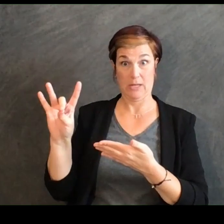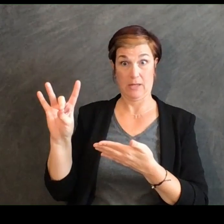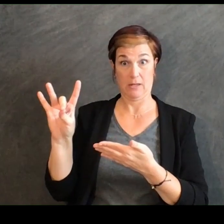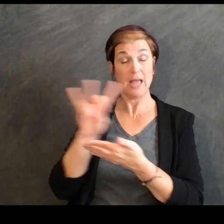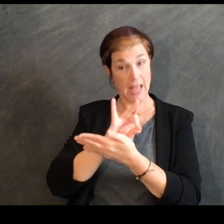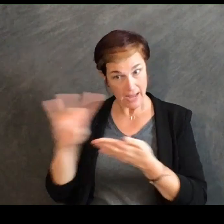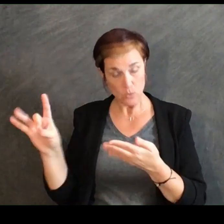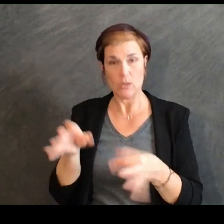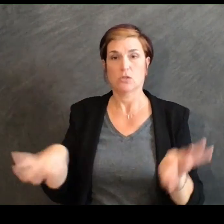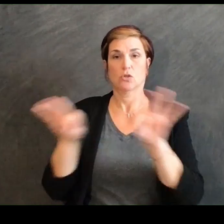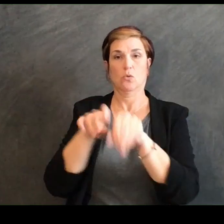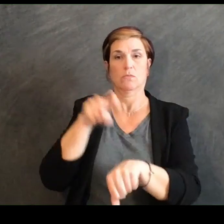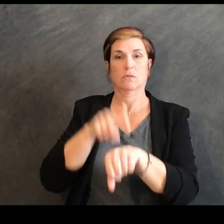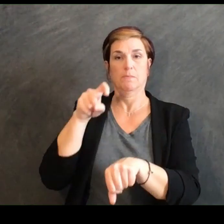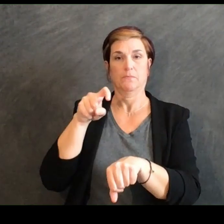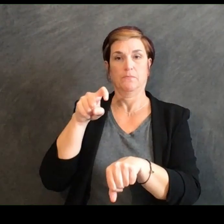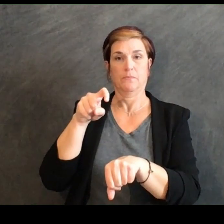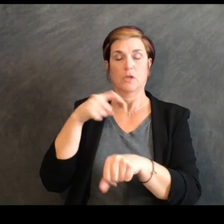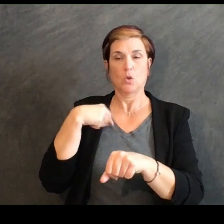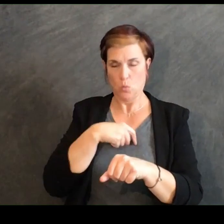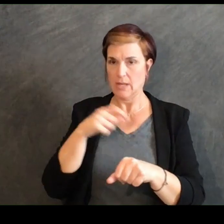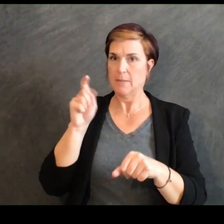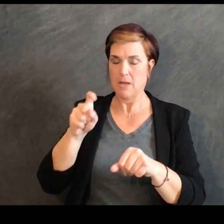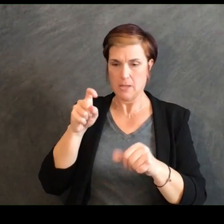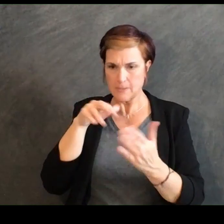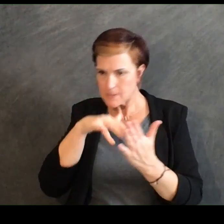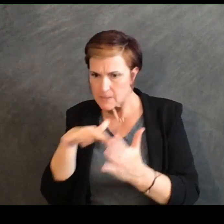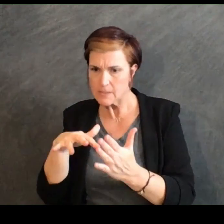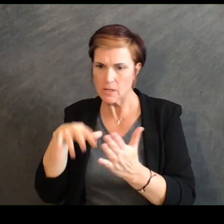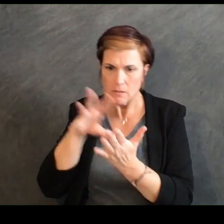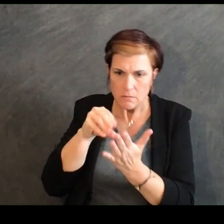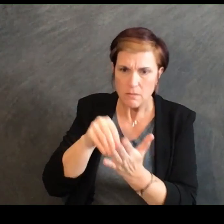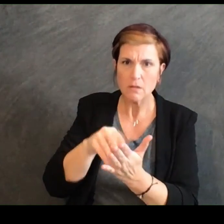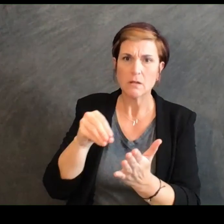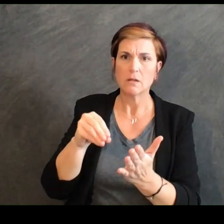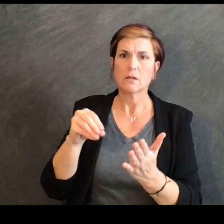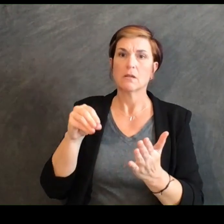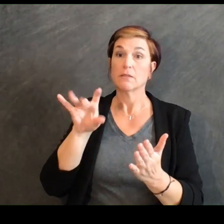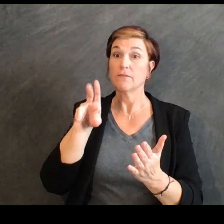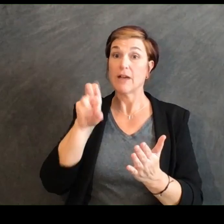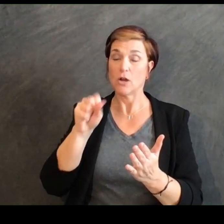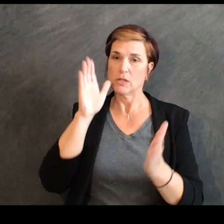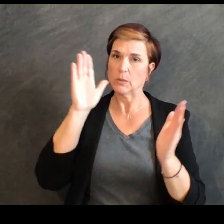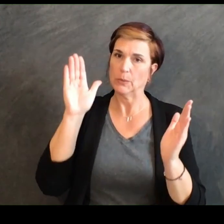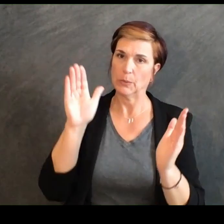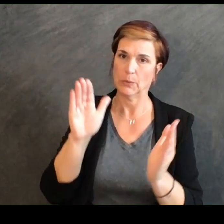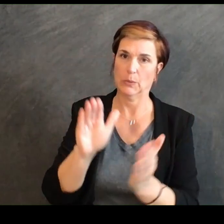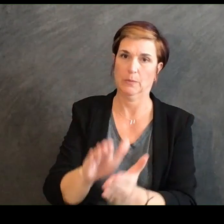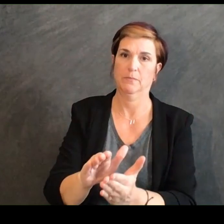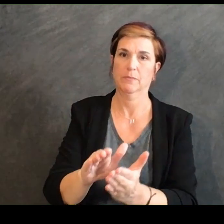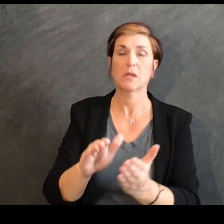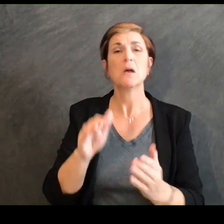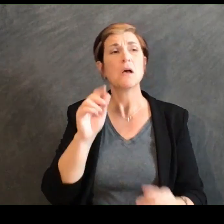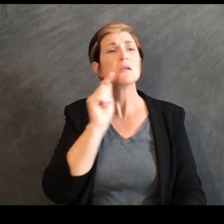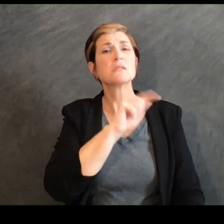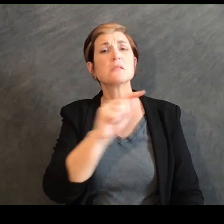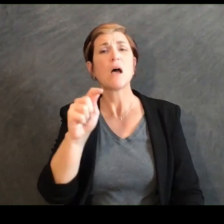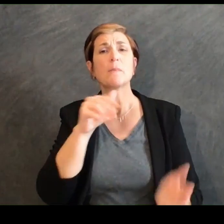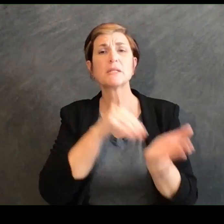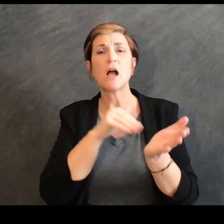corner on this virus some of the doctors say it will wash through it will flow